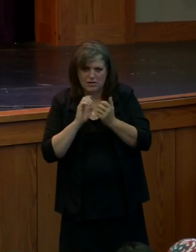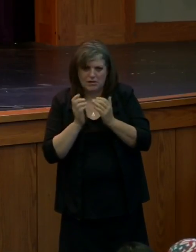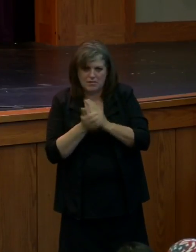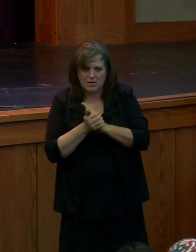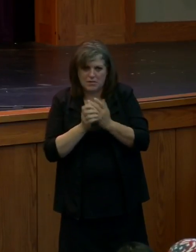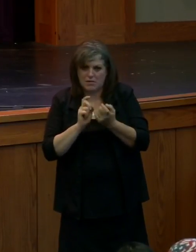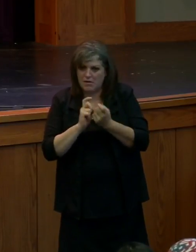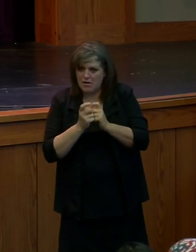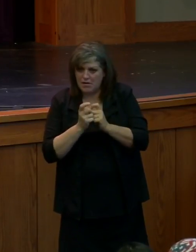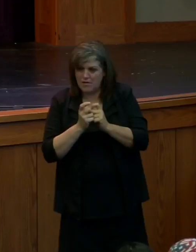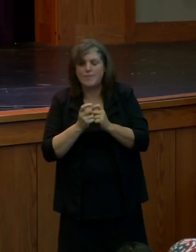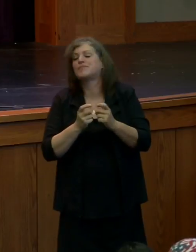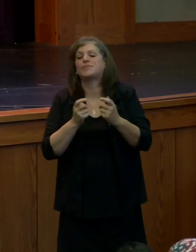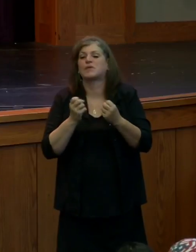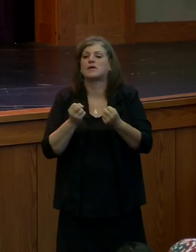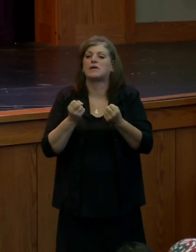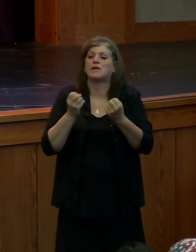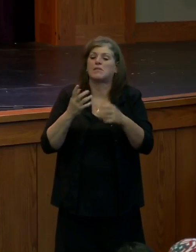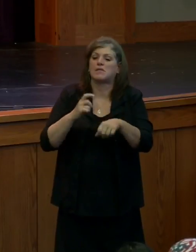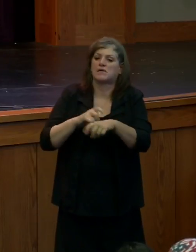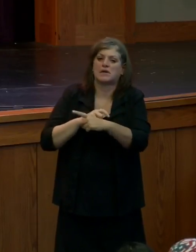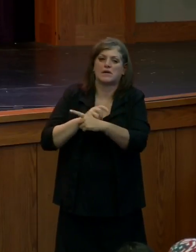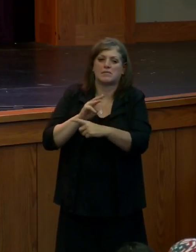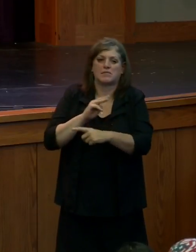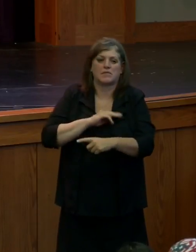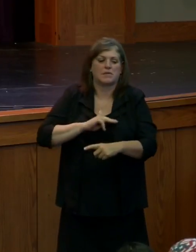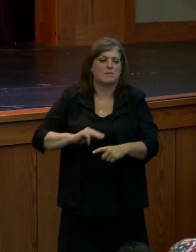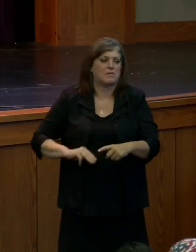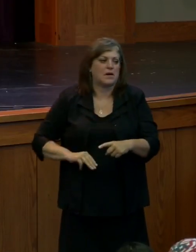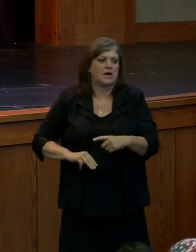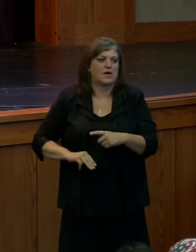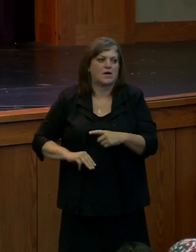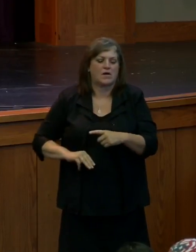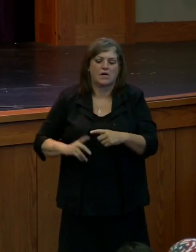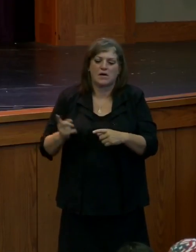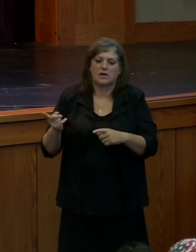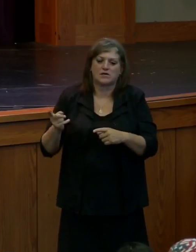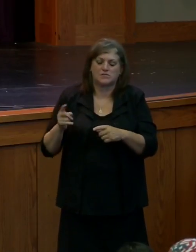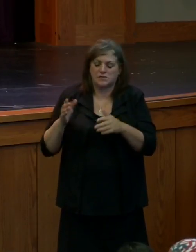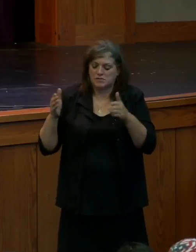AMOUNT OF TIME THAT THE MAYOR HAS BEEN CONFINED TO BETWEEN NOW